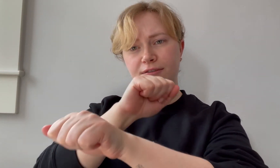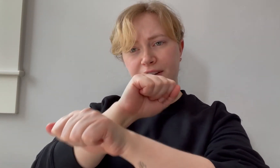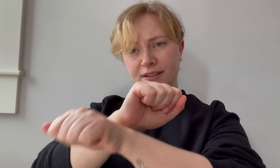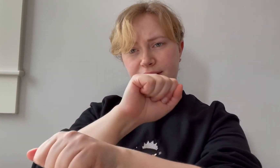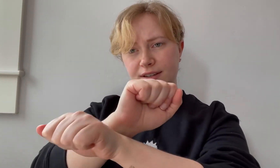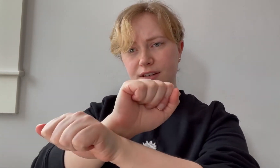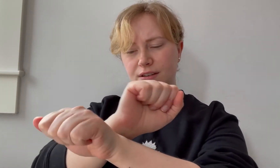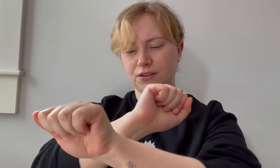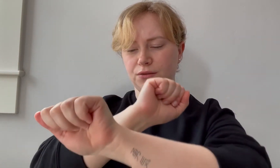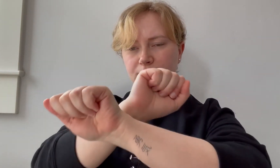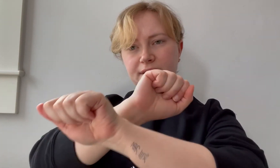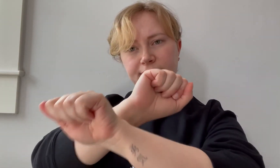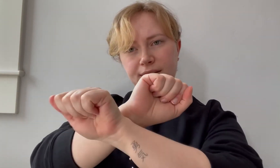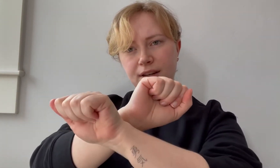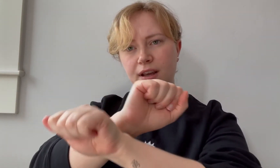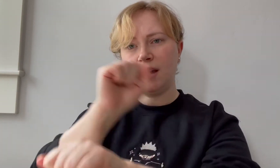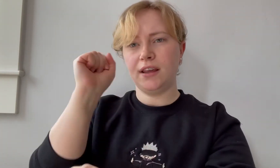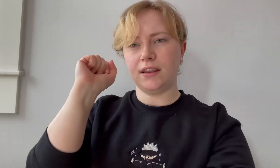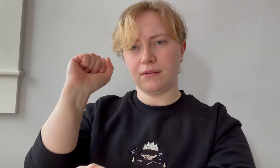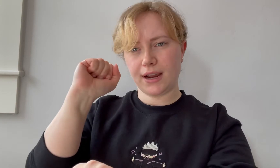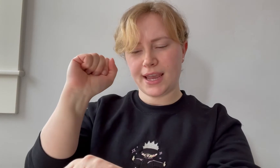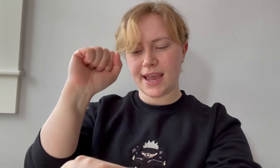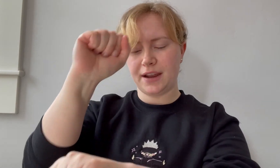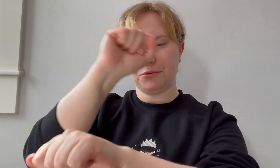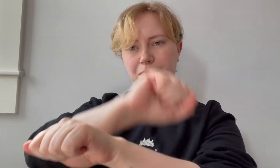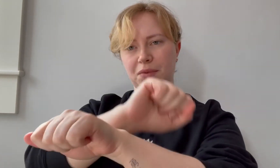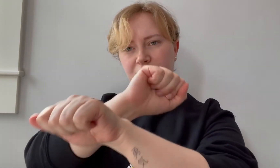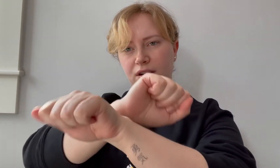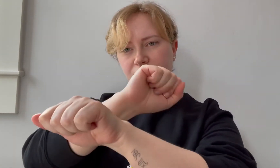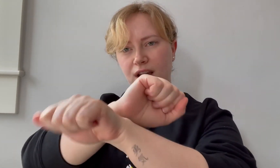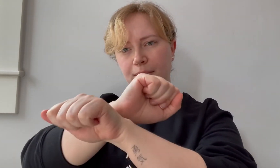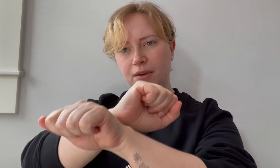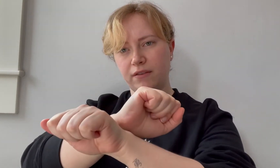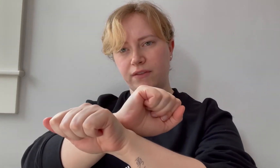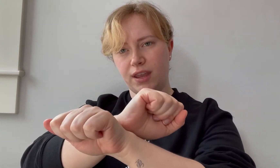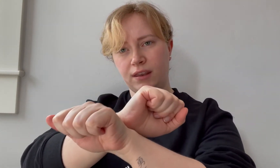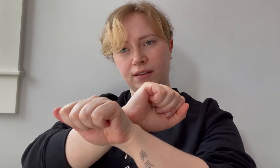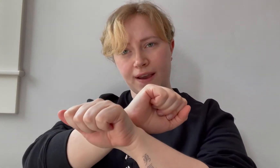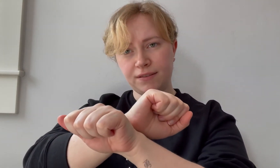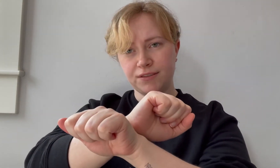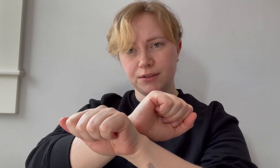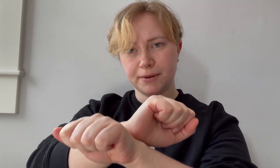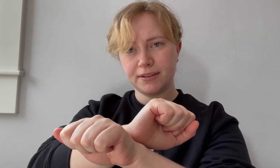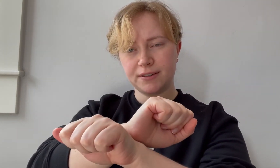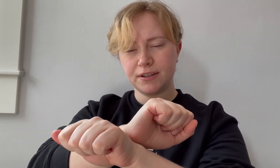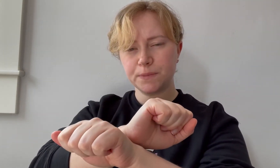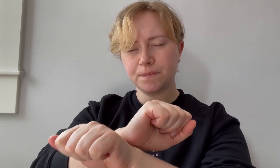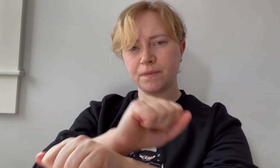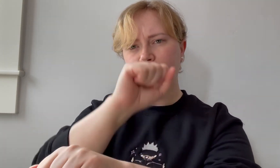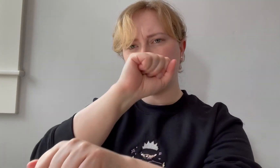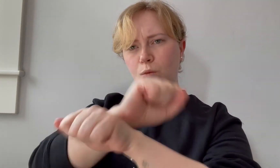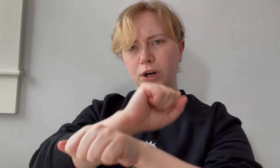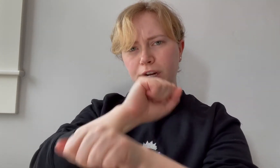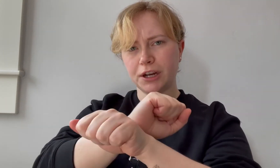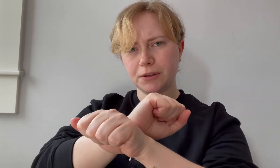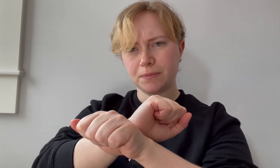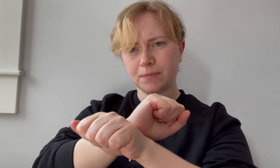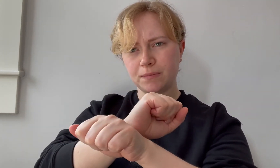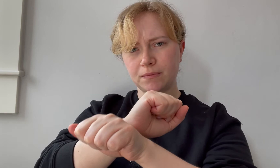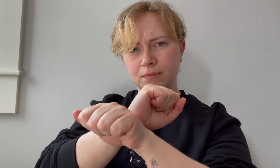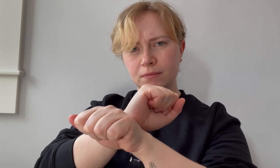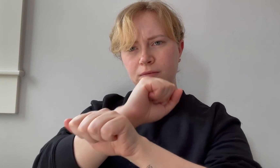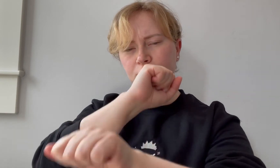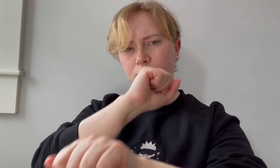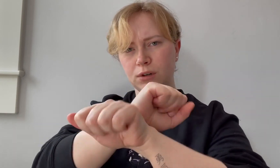fists to wrist the right hand will meet on top of the left wrist work work